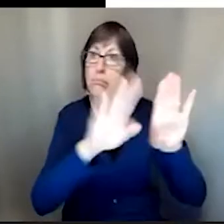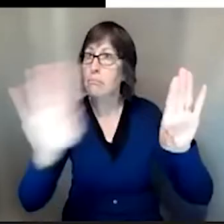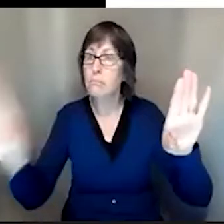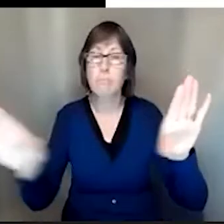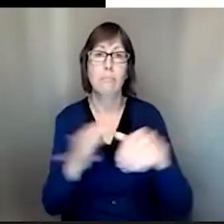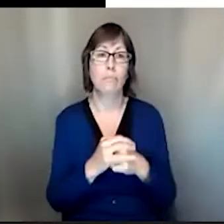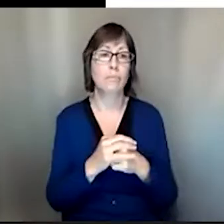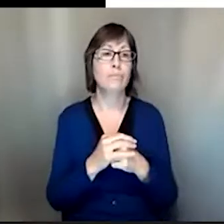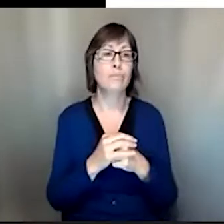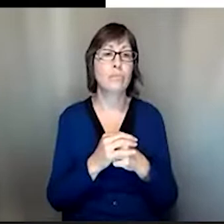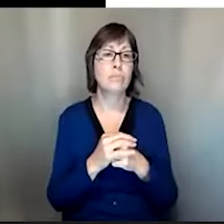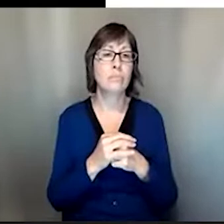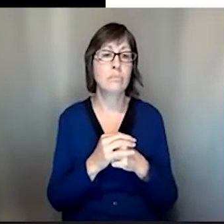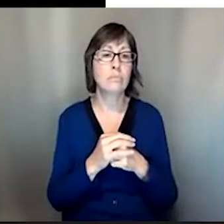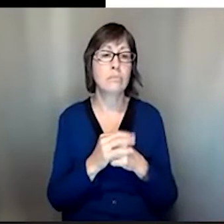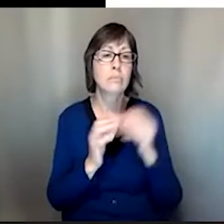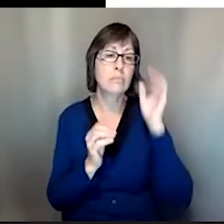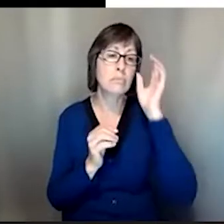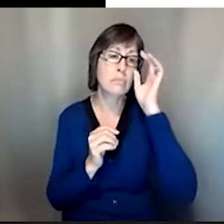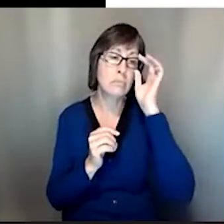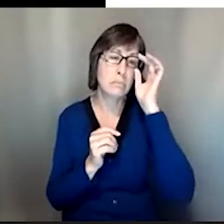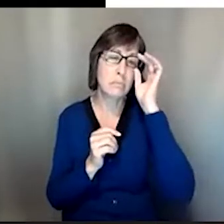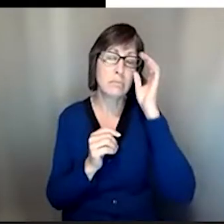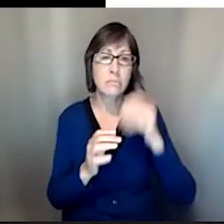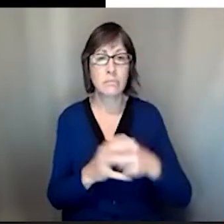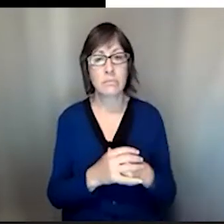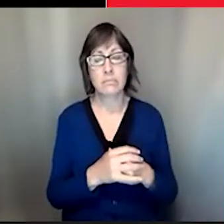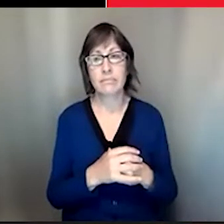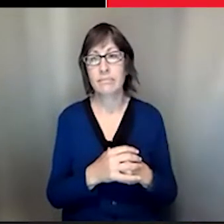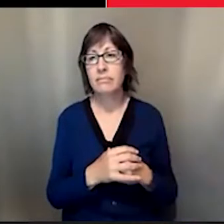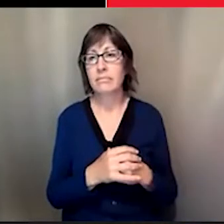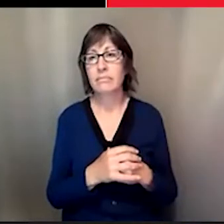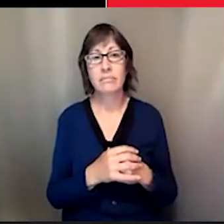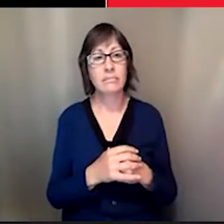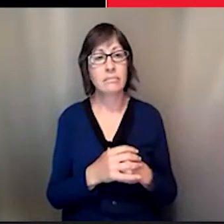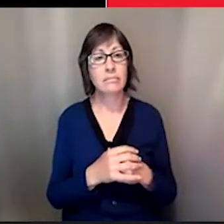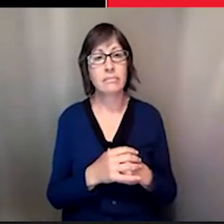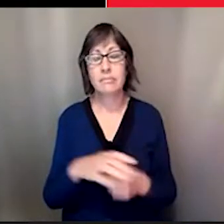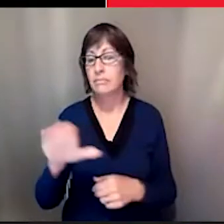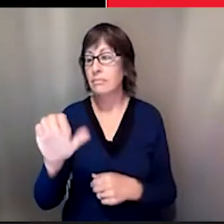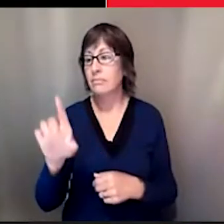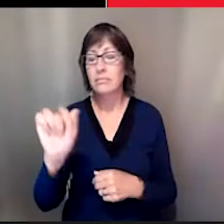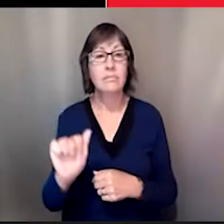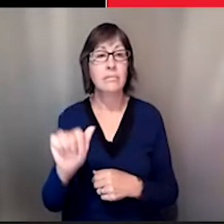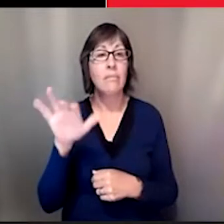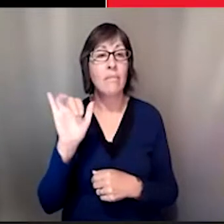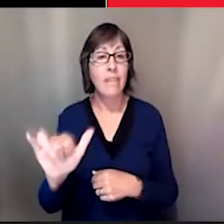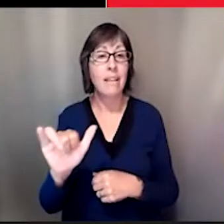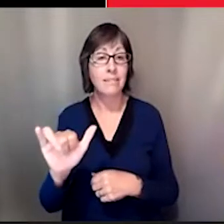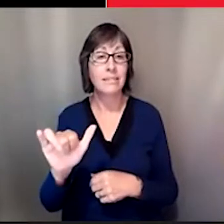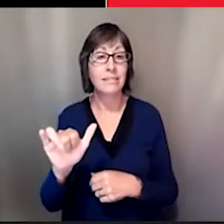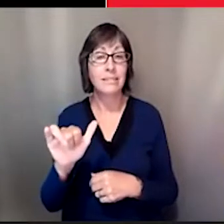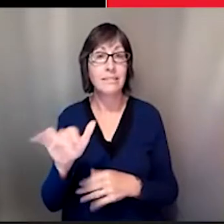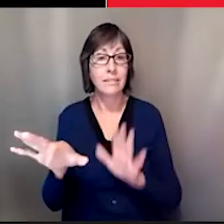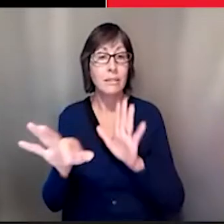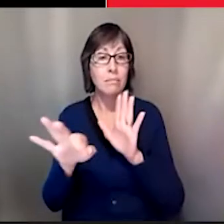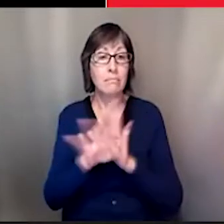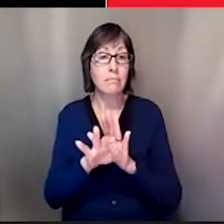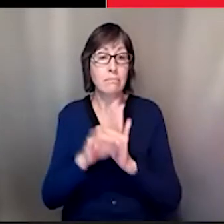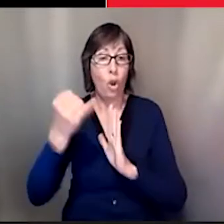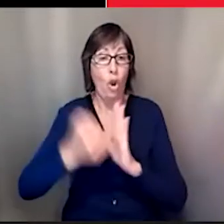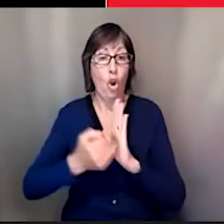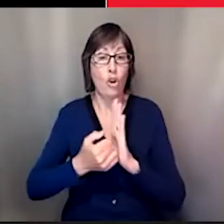CADA is the City’s designated arts development authority. Calgary Arts Development supports